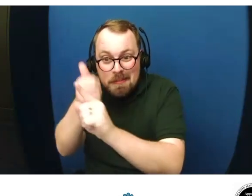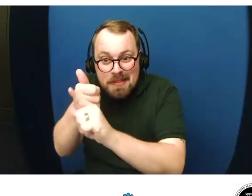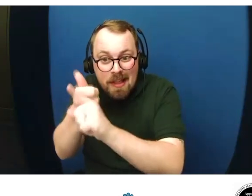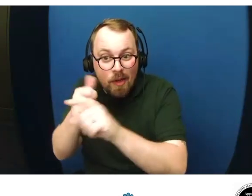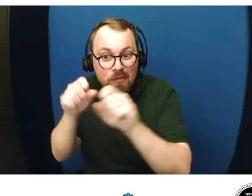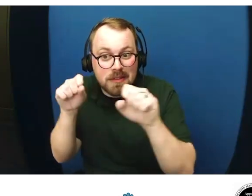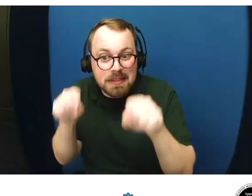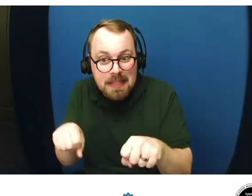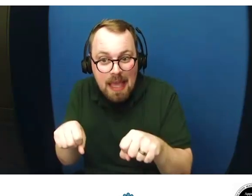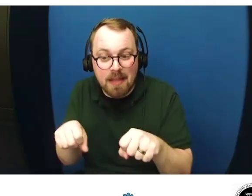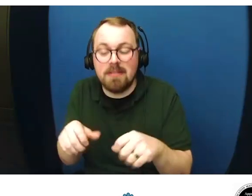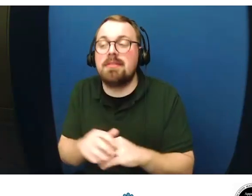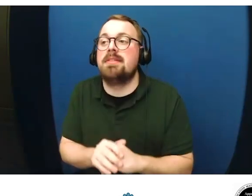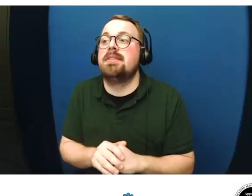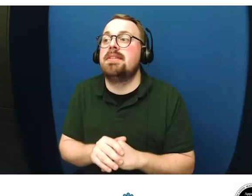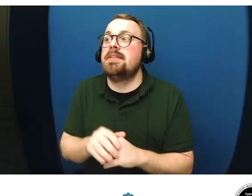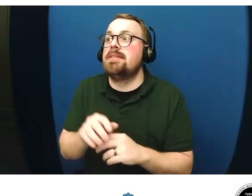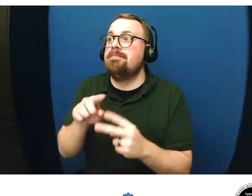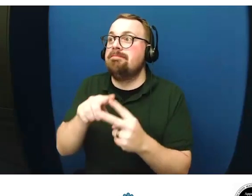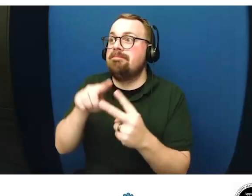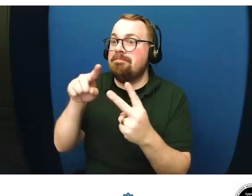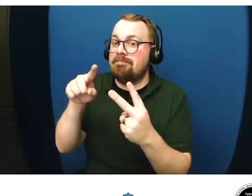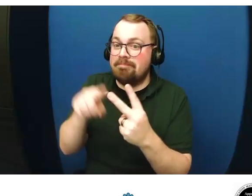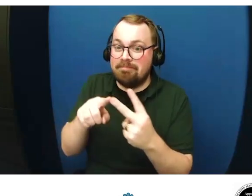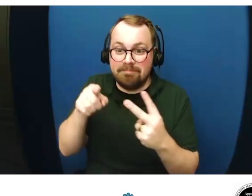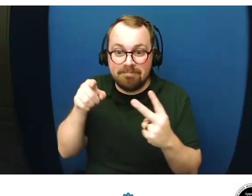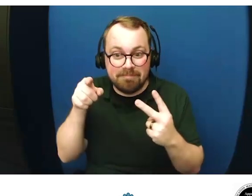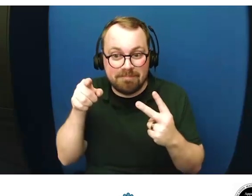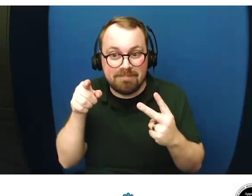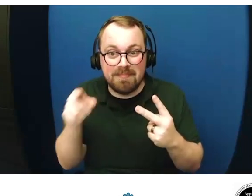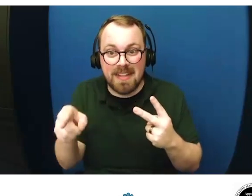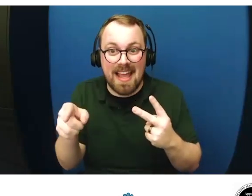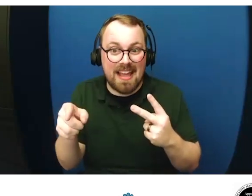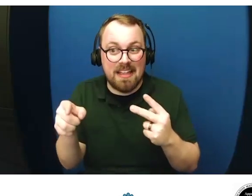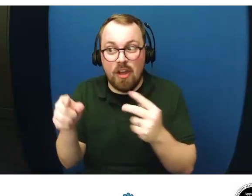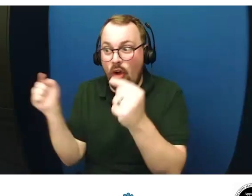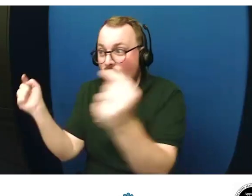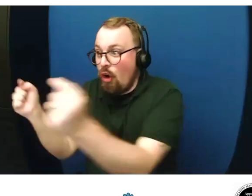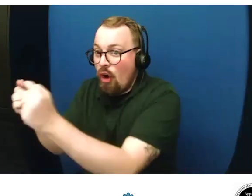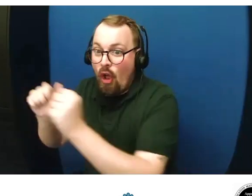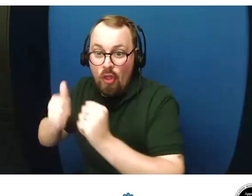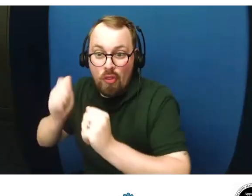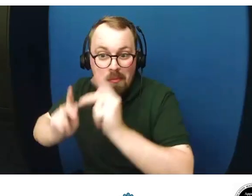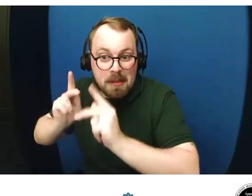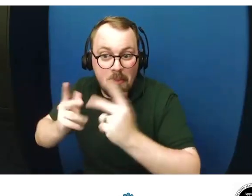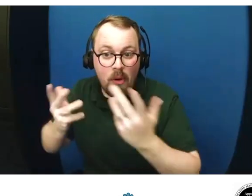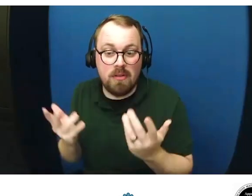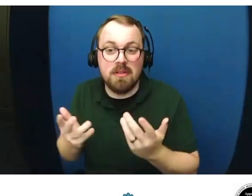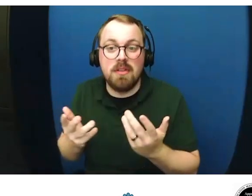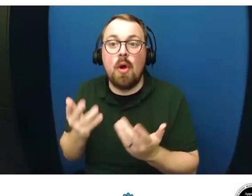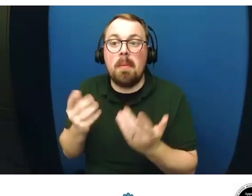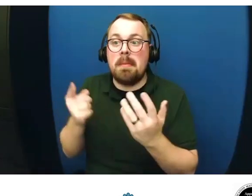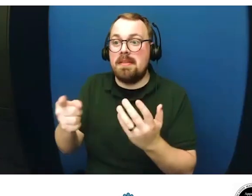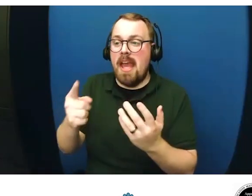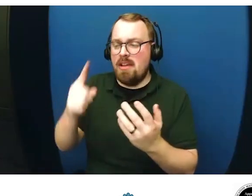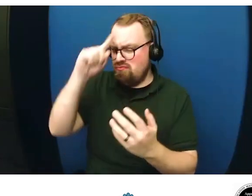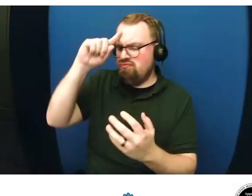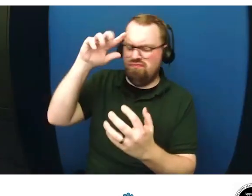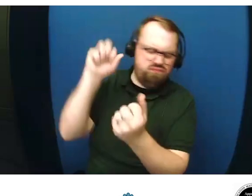It could be that they injure others. It could be that they totally shut down.